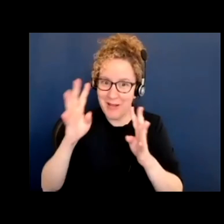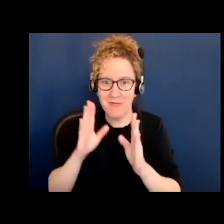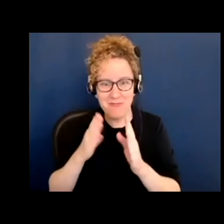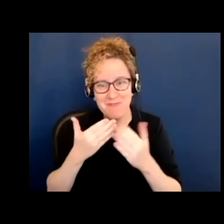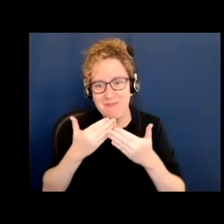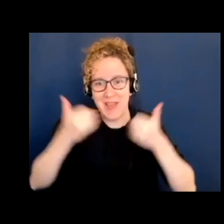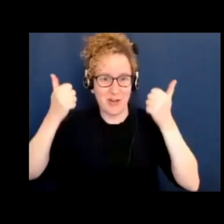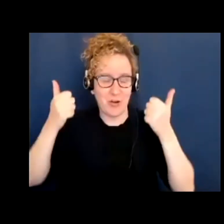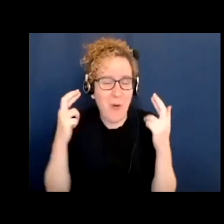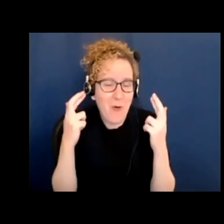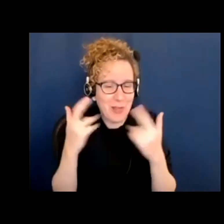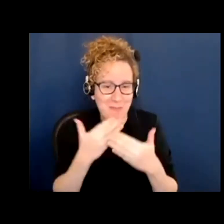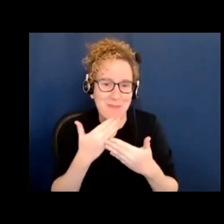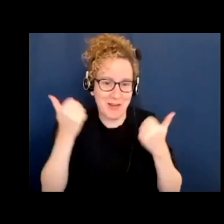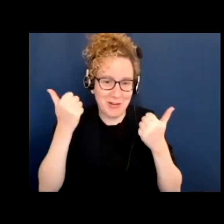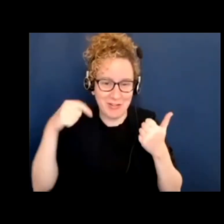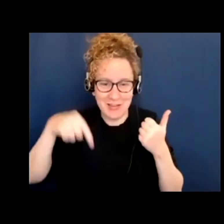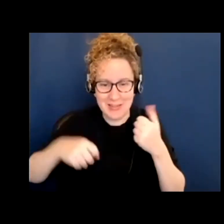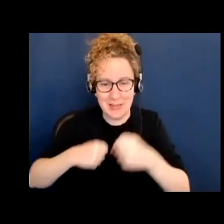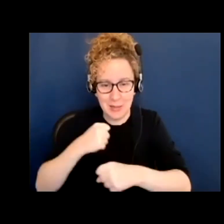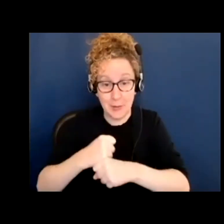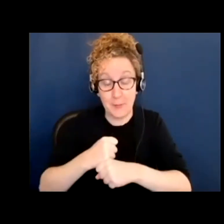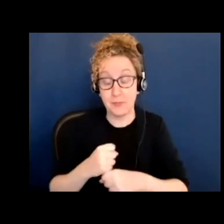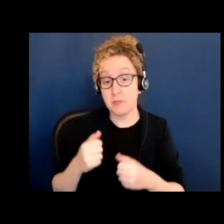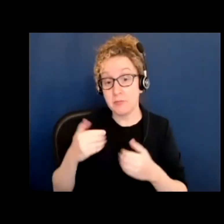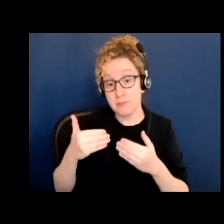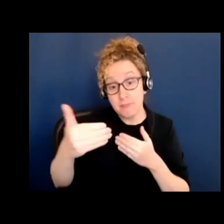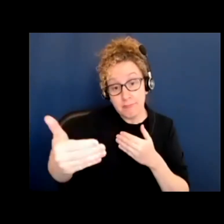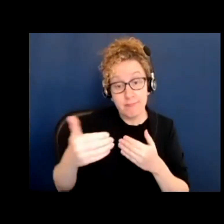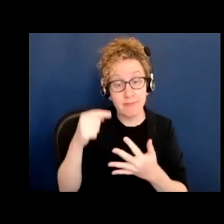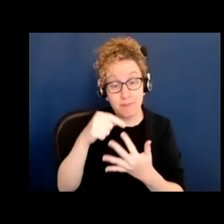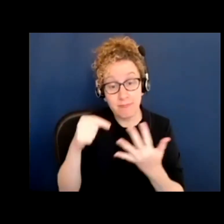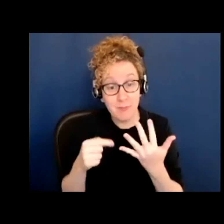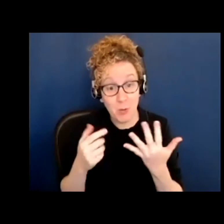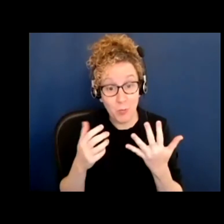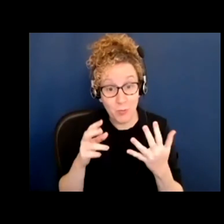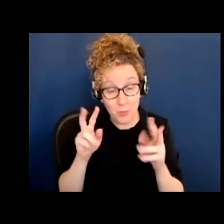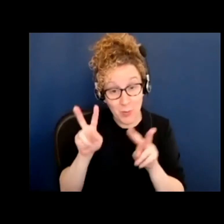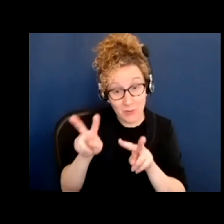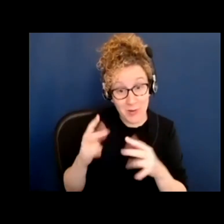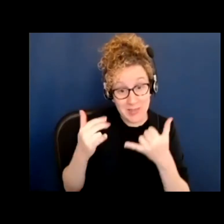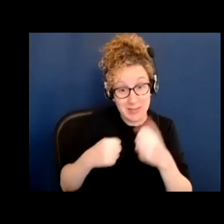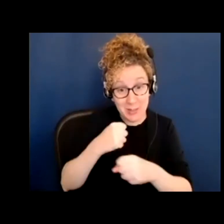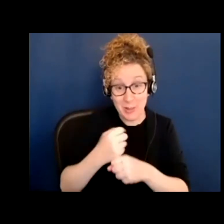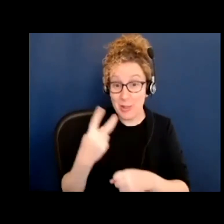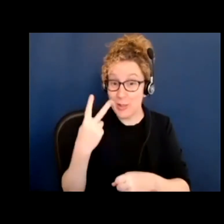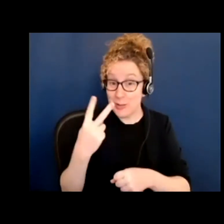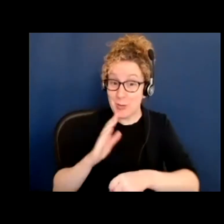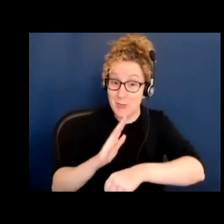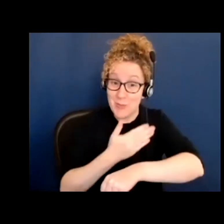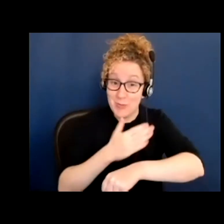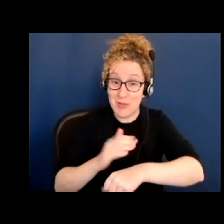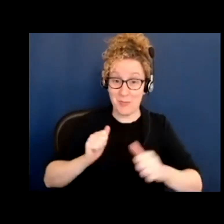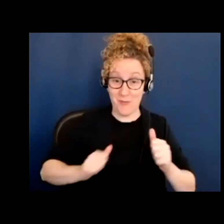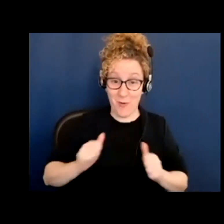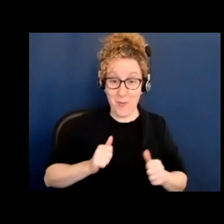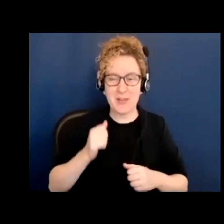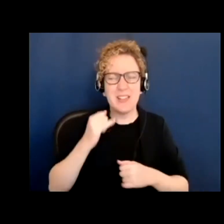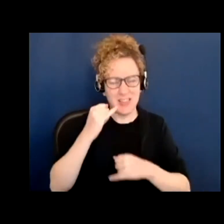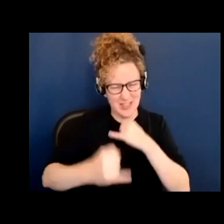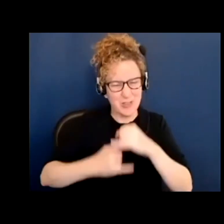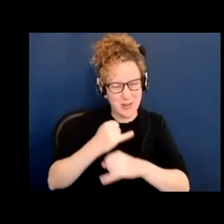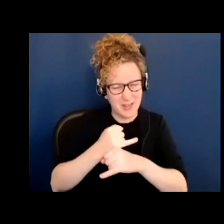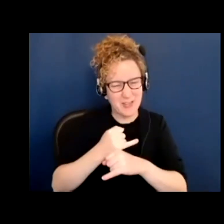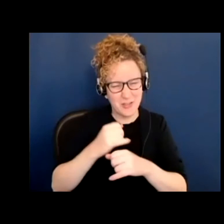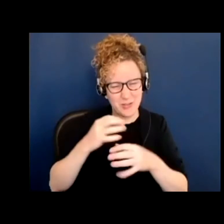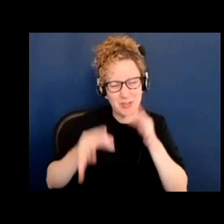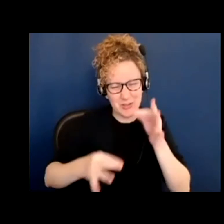A few items to look forward to bringing you this year include: Two music performers.